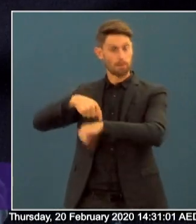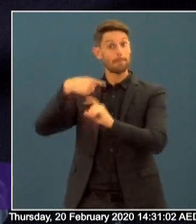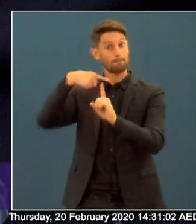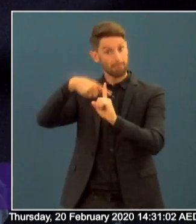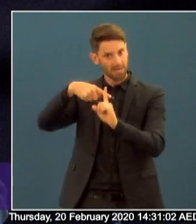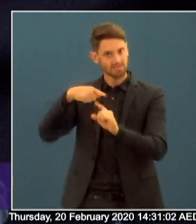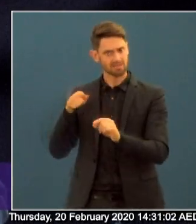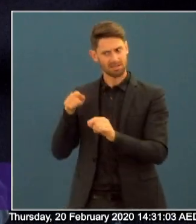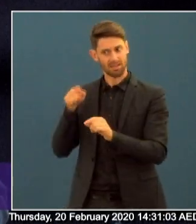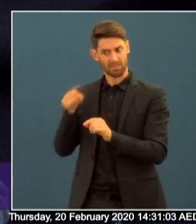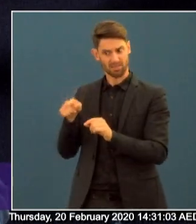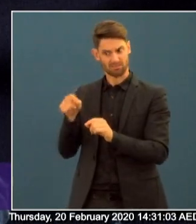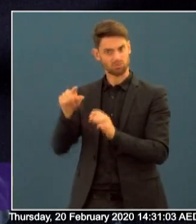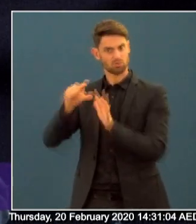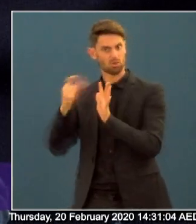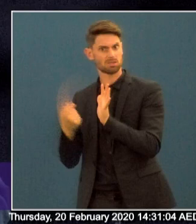of complexity that the individual may have.